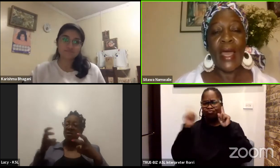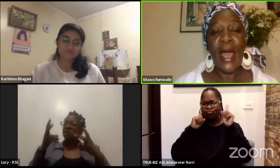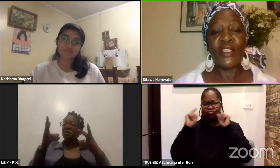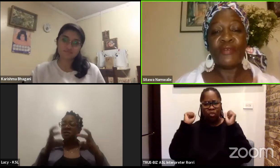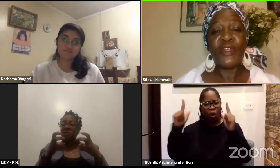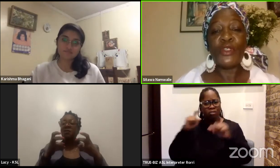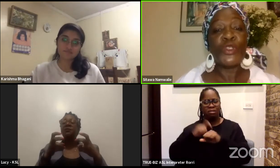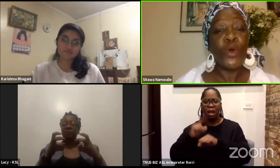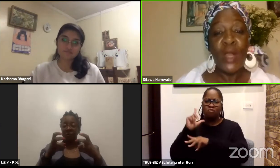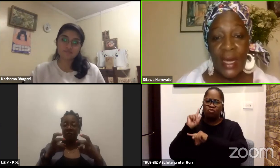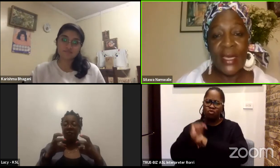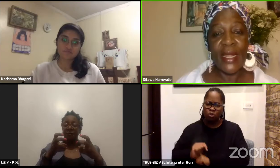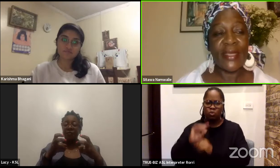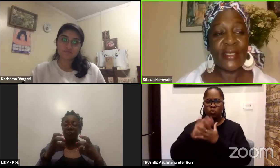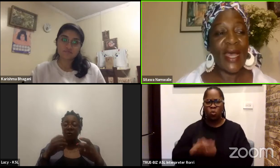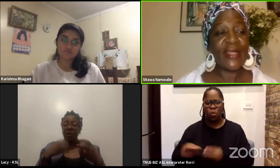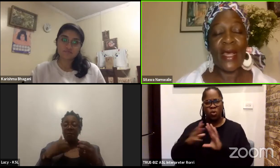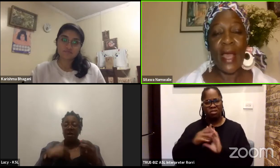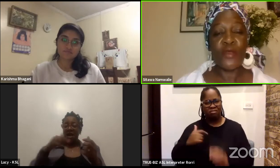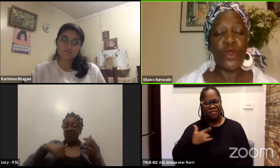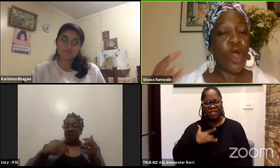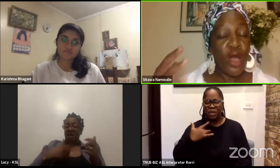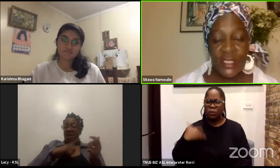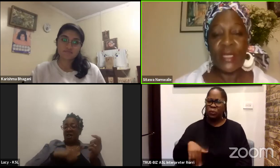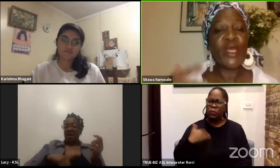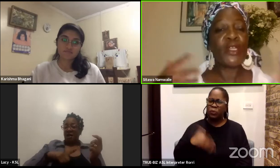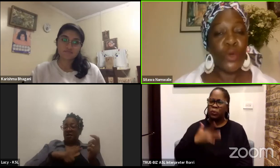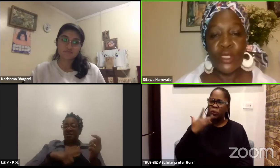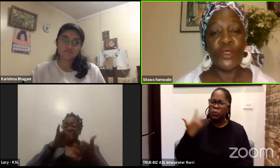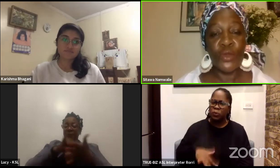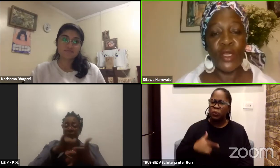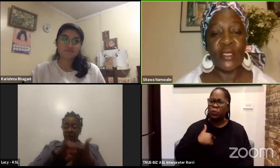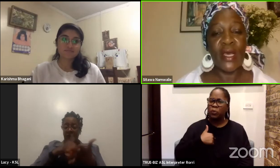and I just feel so lucky that I just had constantly being told these stories.